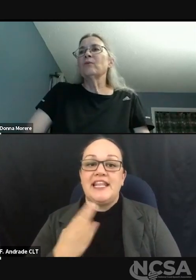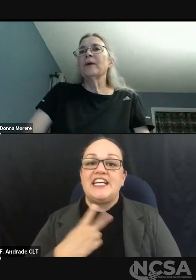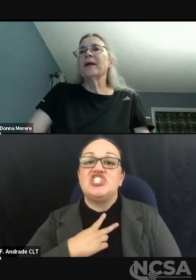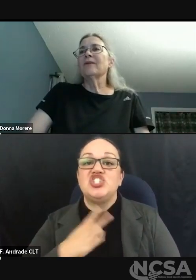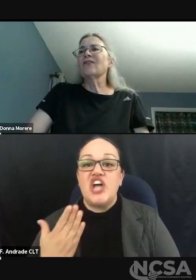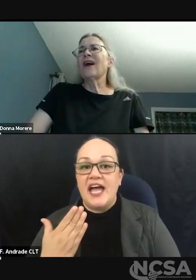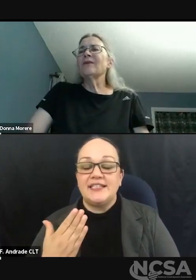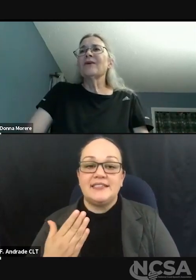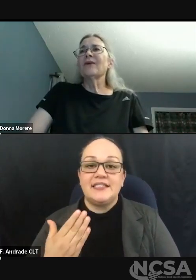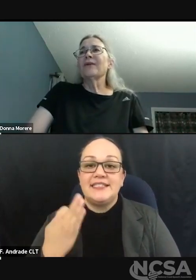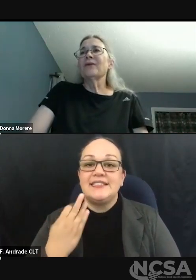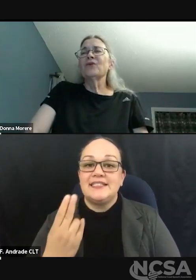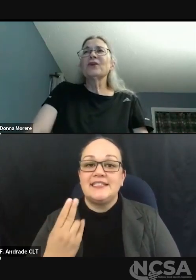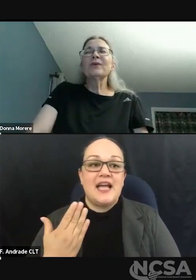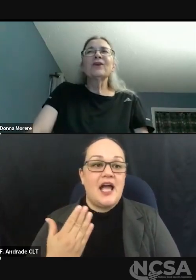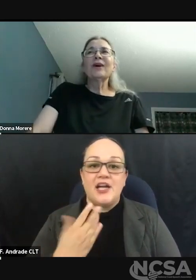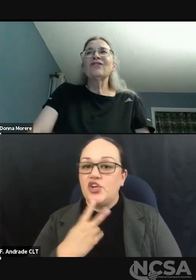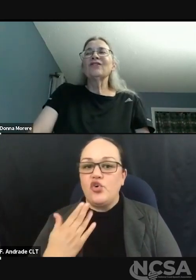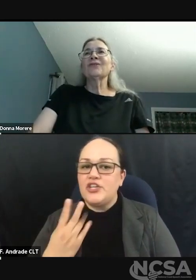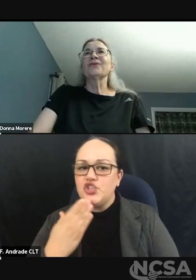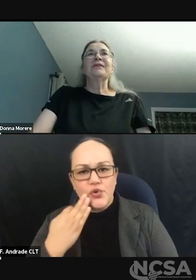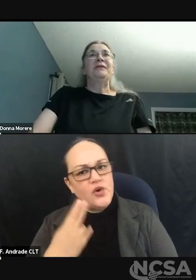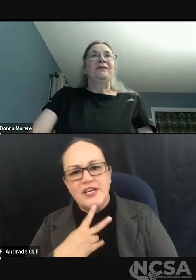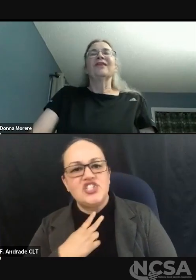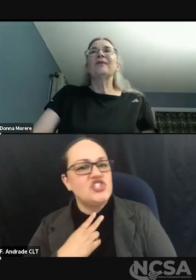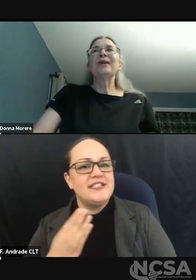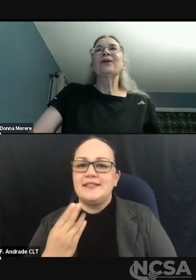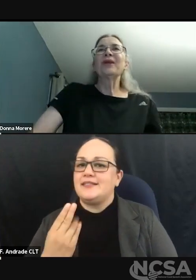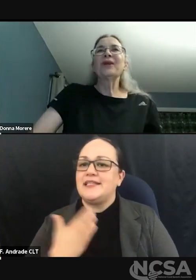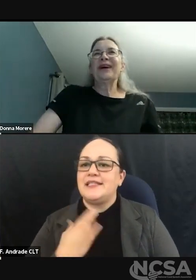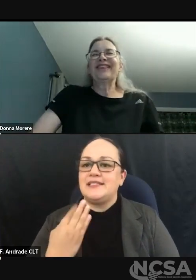and Scott or you gonna read the questions, or is somebody going to read the question?